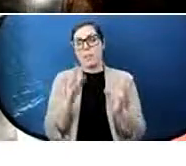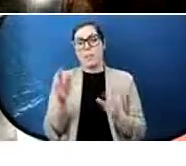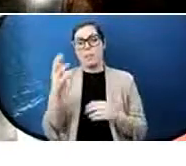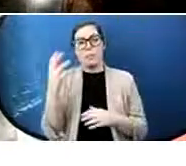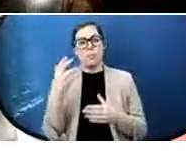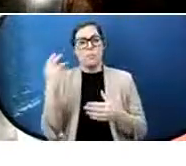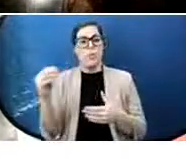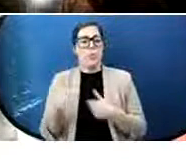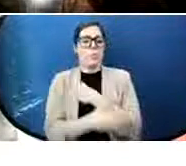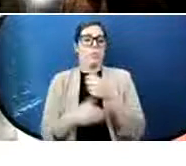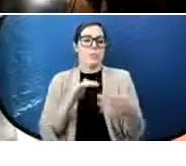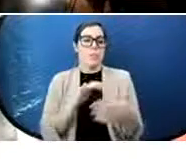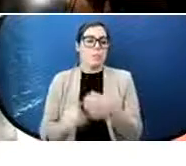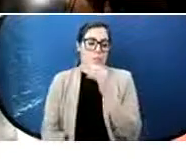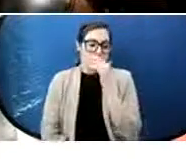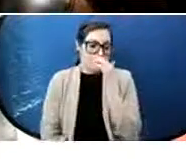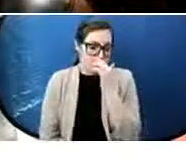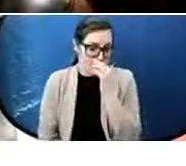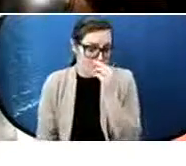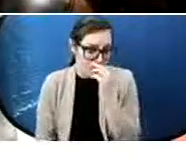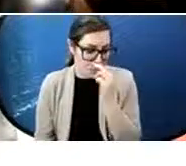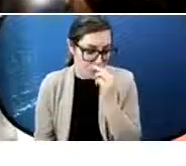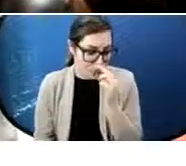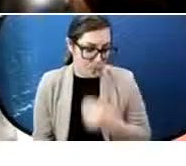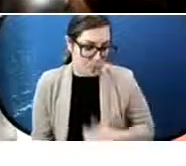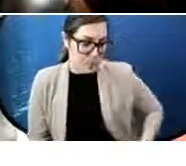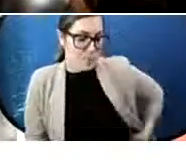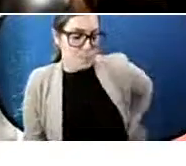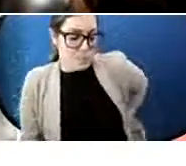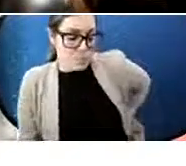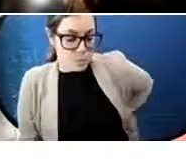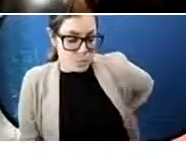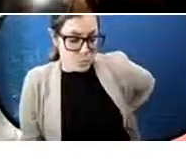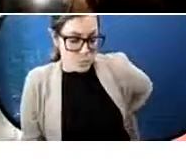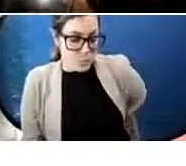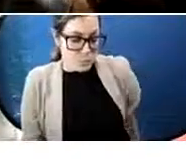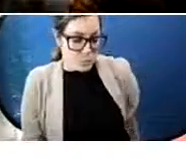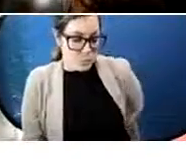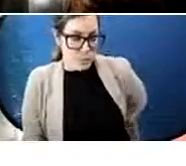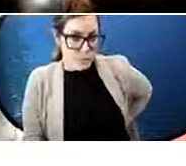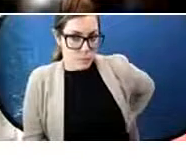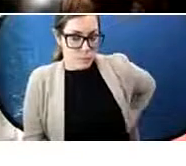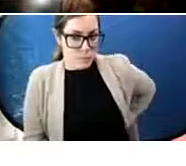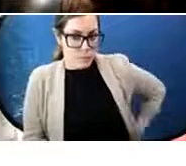mention before as I close up here and we go into questions, we really think about the student as